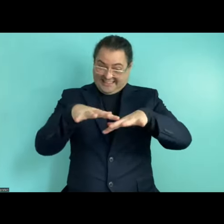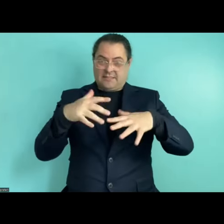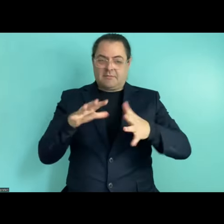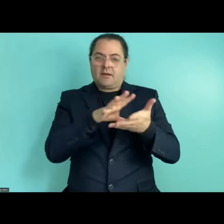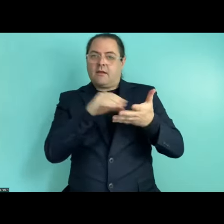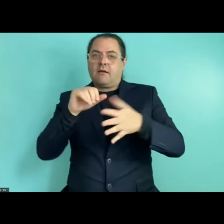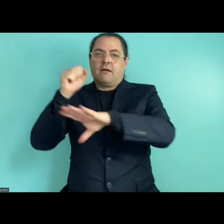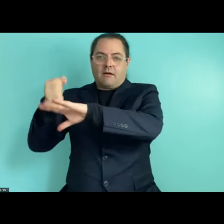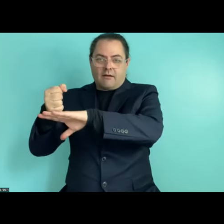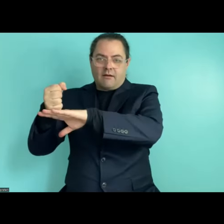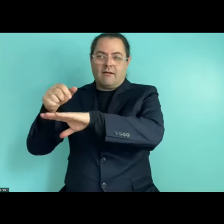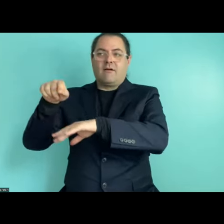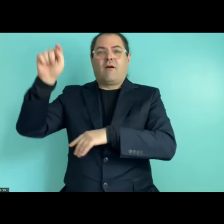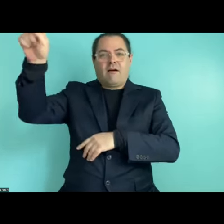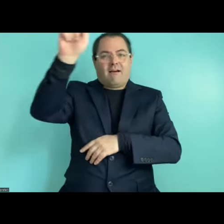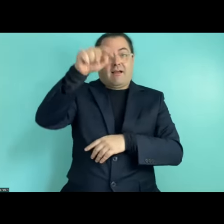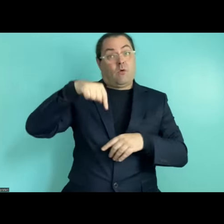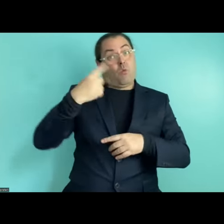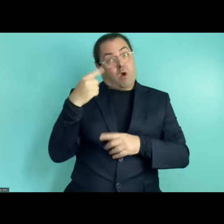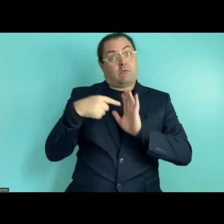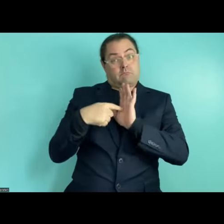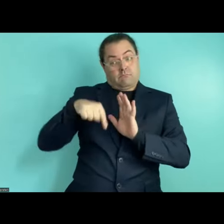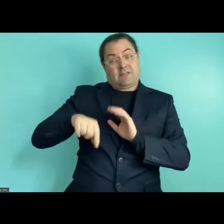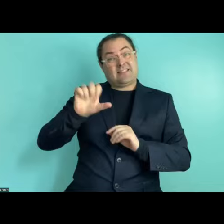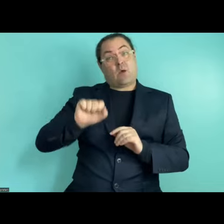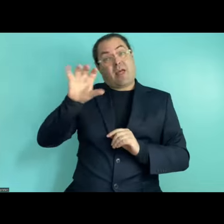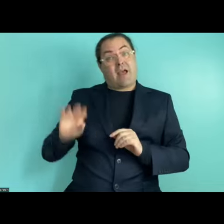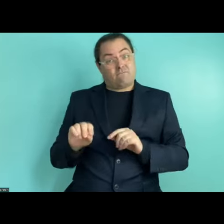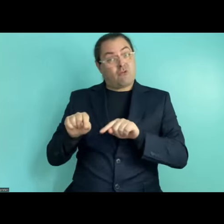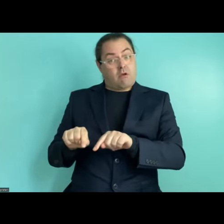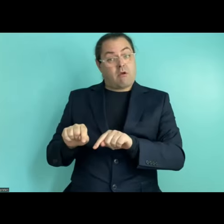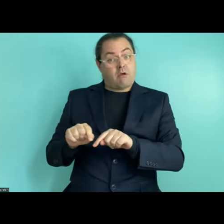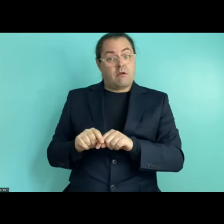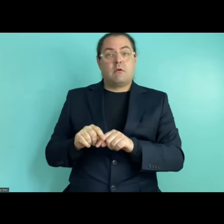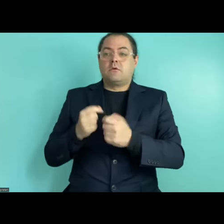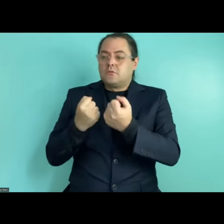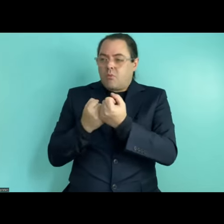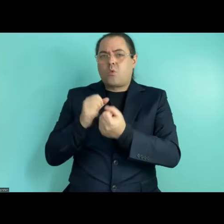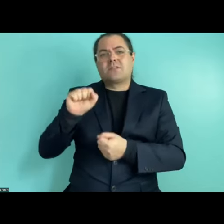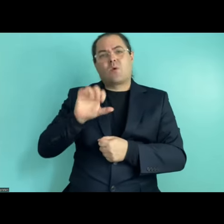15:47:59 By supporting one of the organization for quite some additional Council in terms